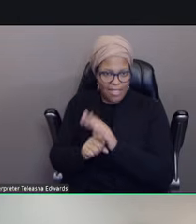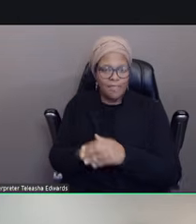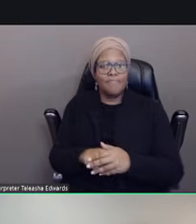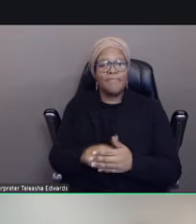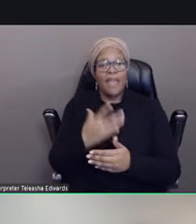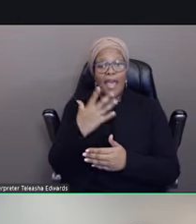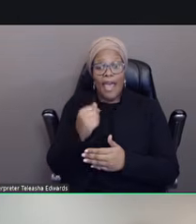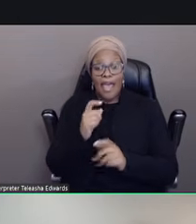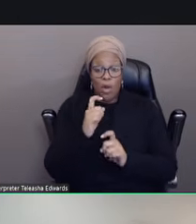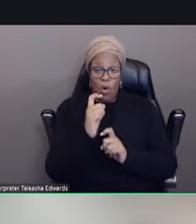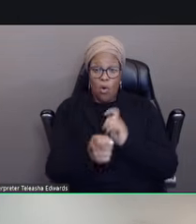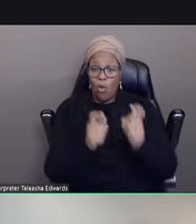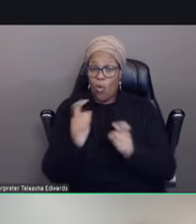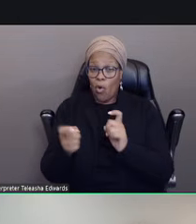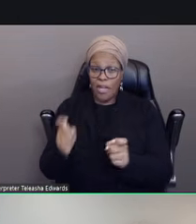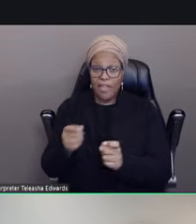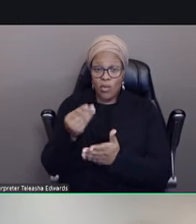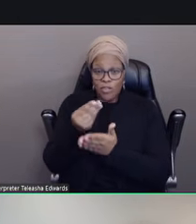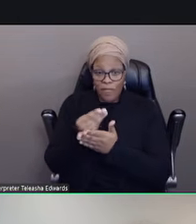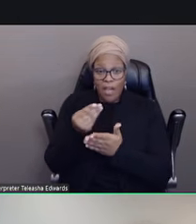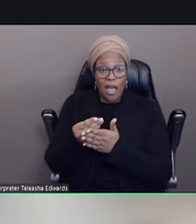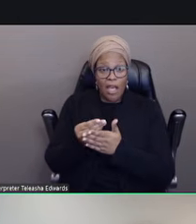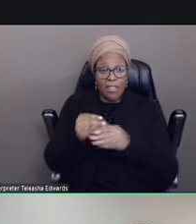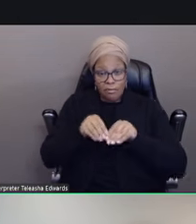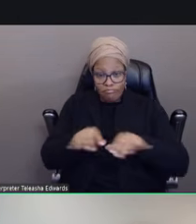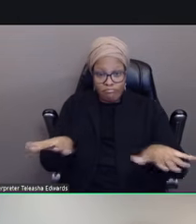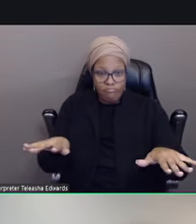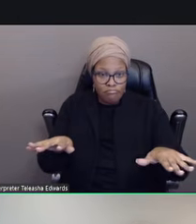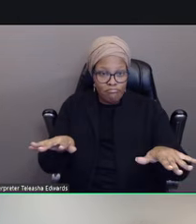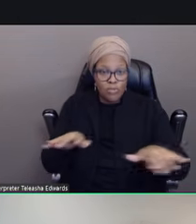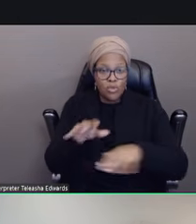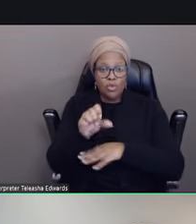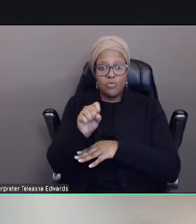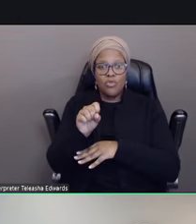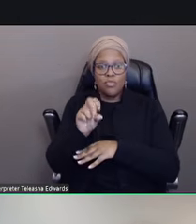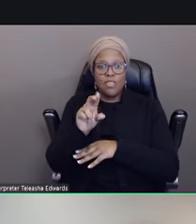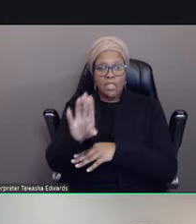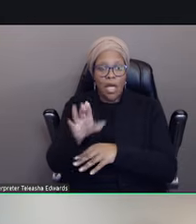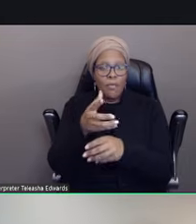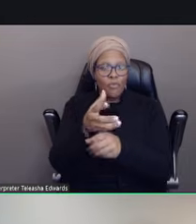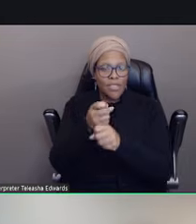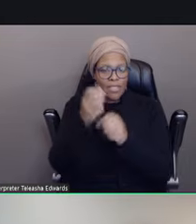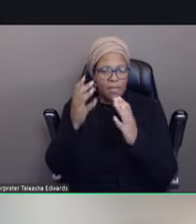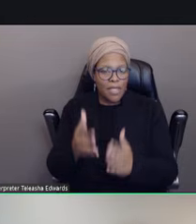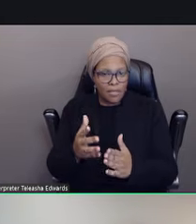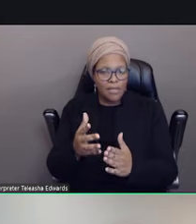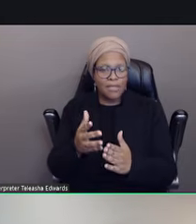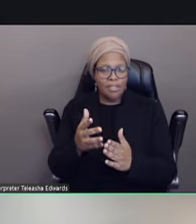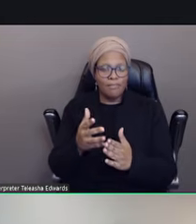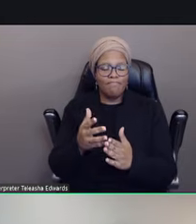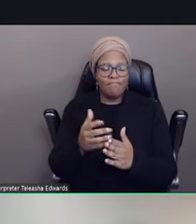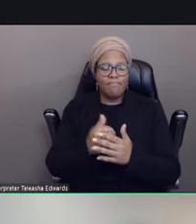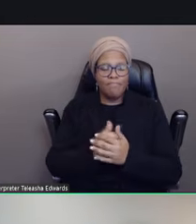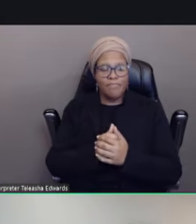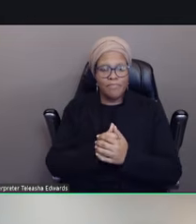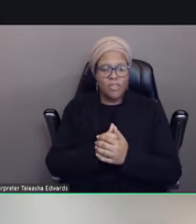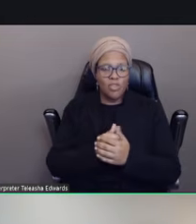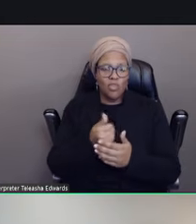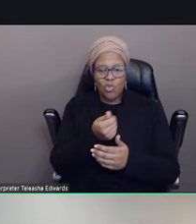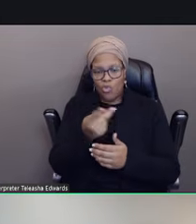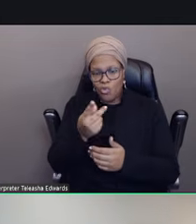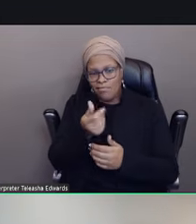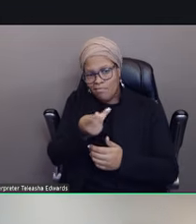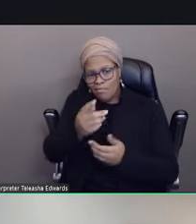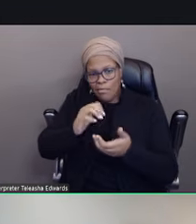funds down to subreipients or or um subgrant those dollars to partners. And I just needed to